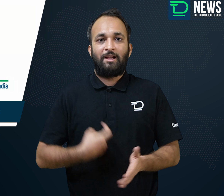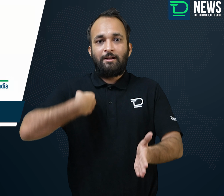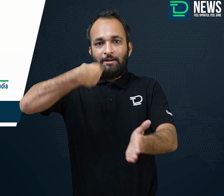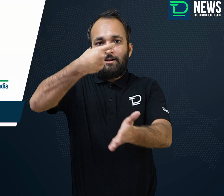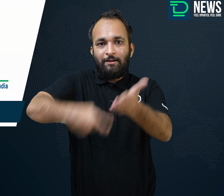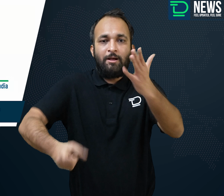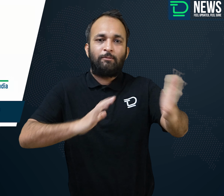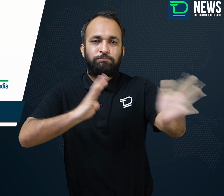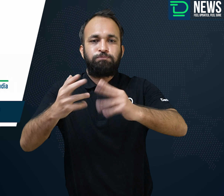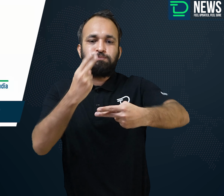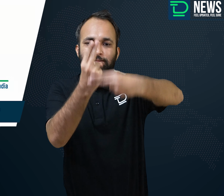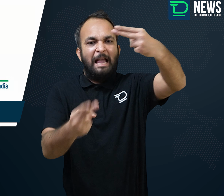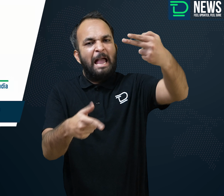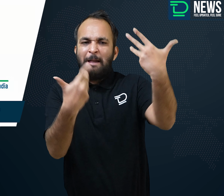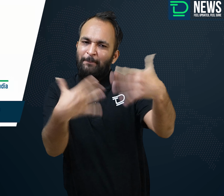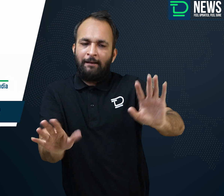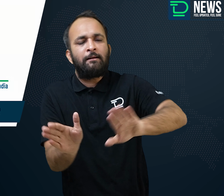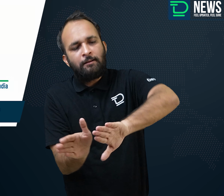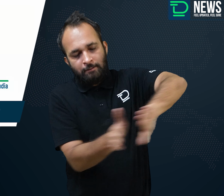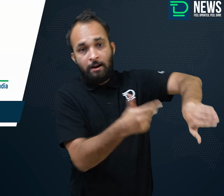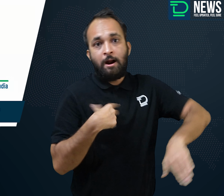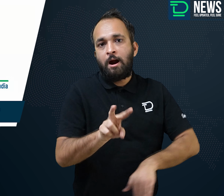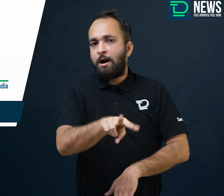Update regarding Visual Vernacular Competition.